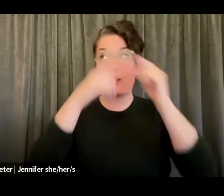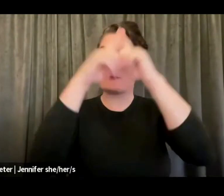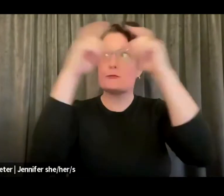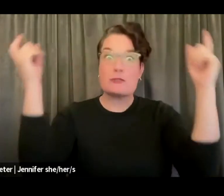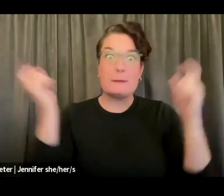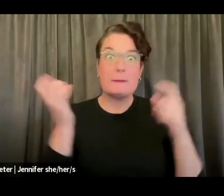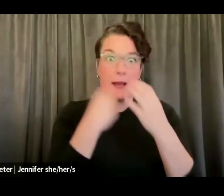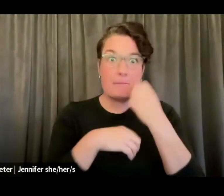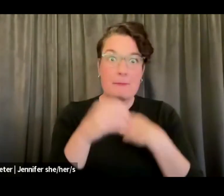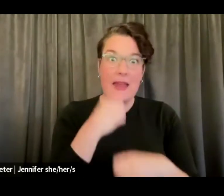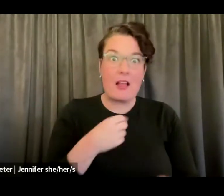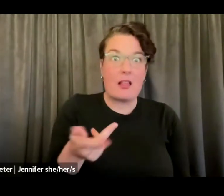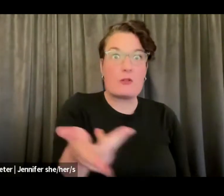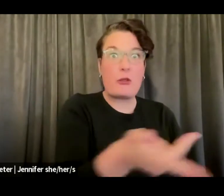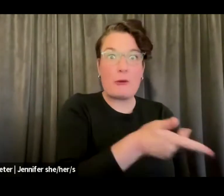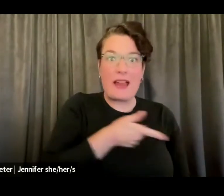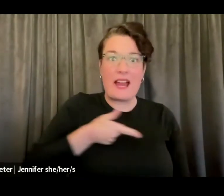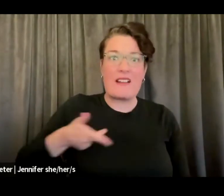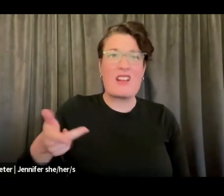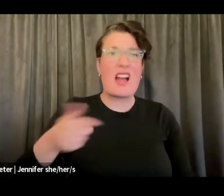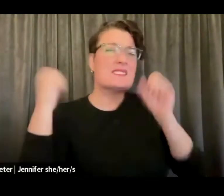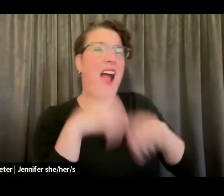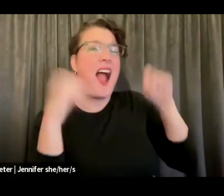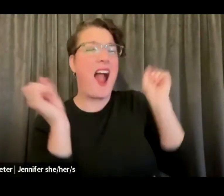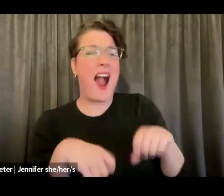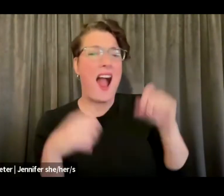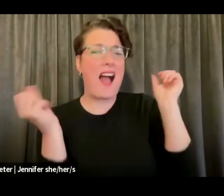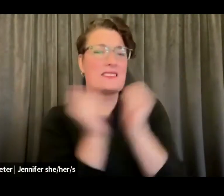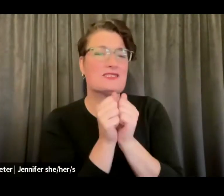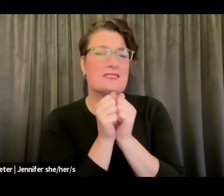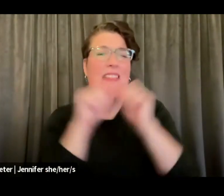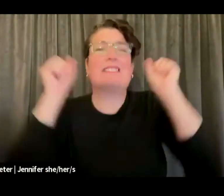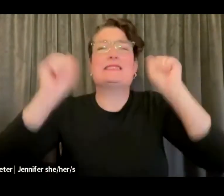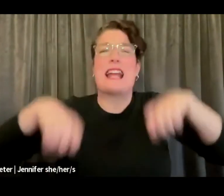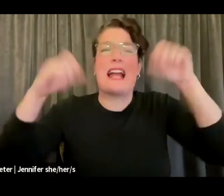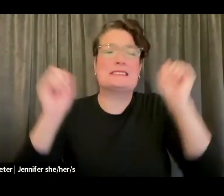a meal of the three of us together Nomy: Let's do it